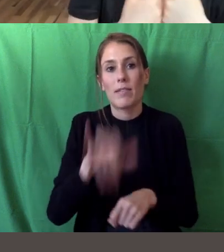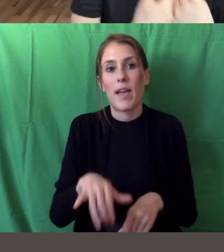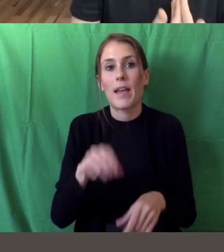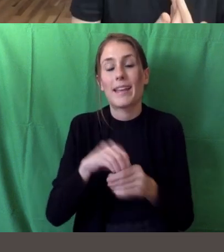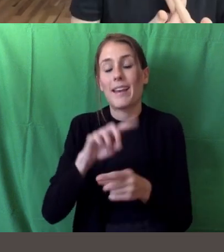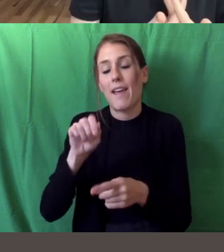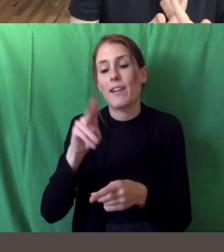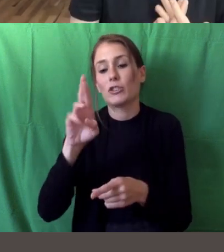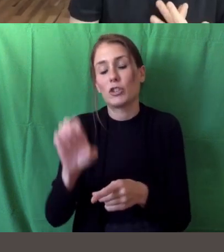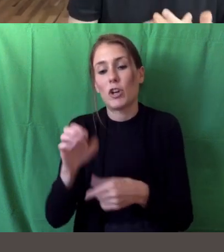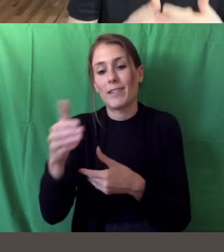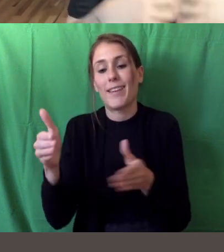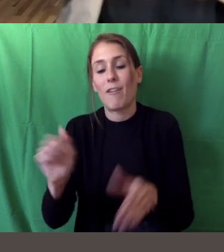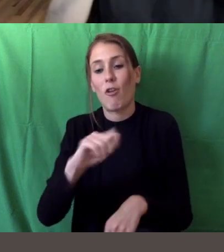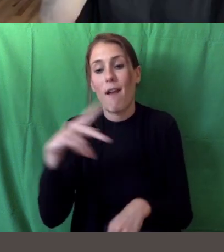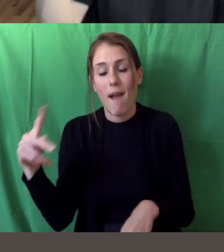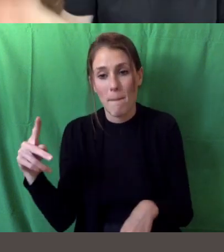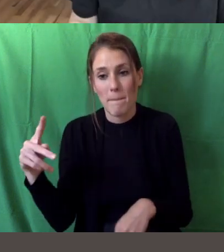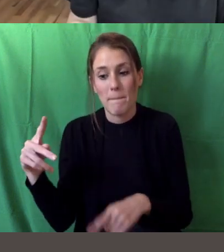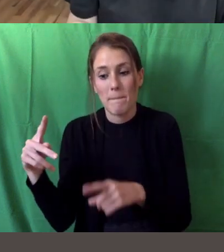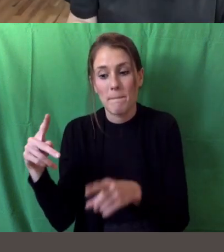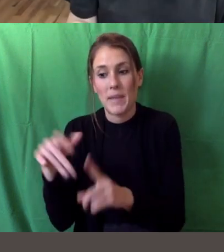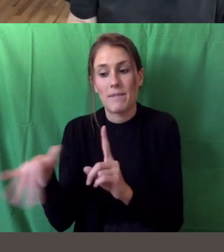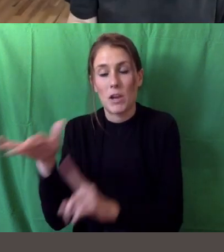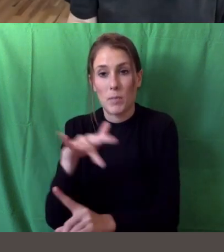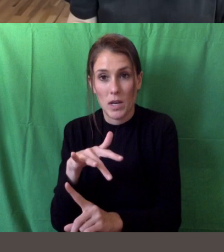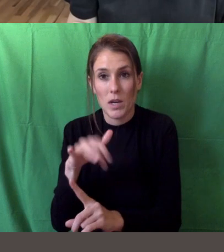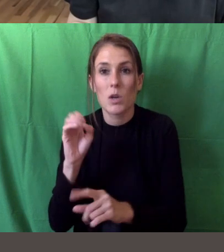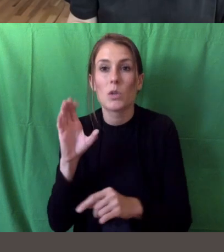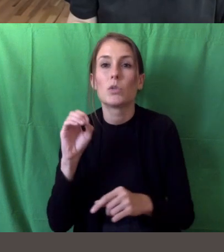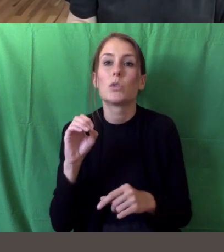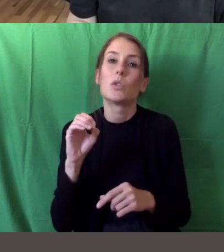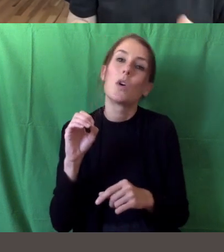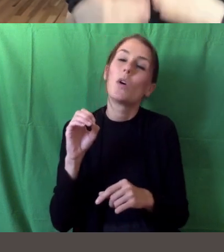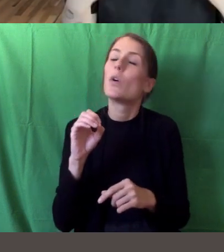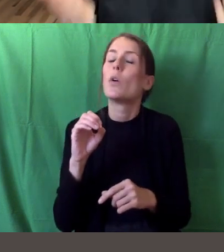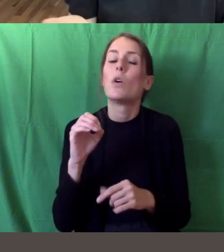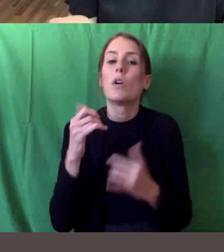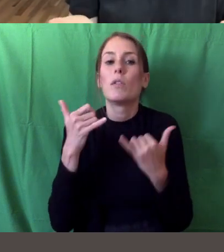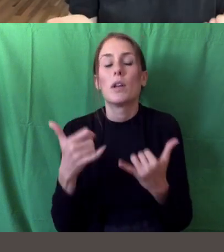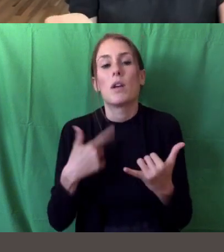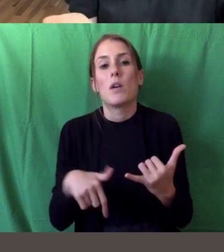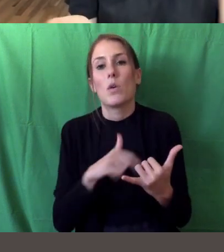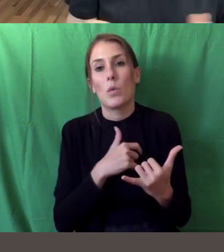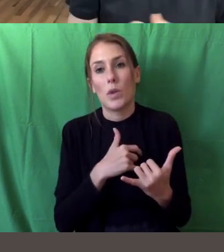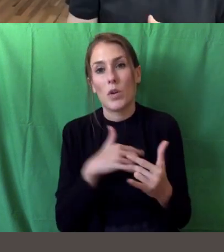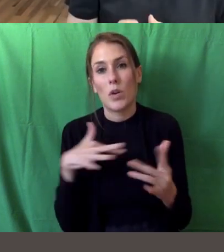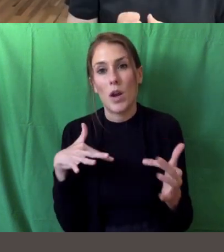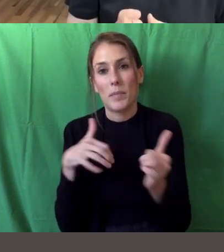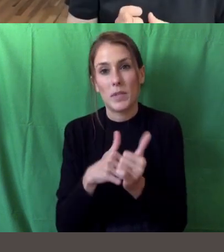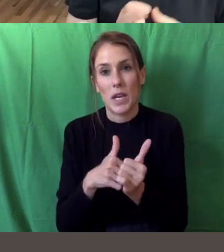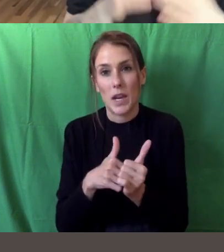in Azure Container Apps in that Azure Container App environment. And so this, right now, we're updating our Container App